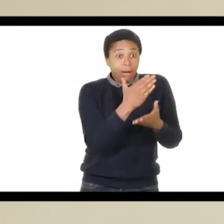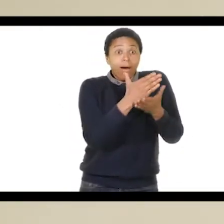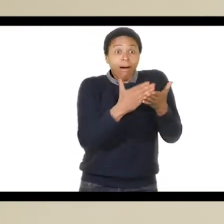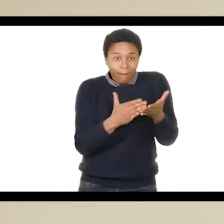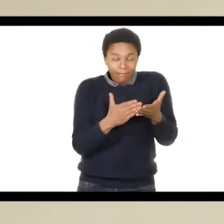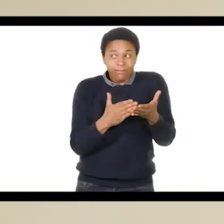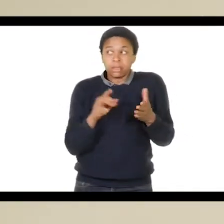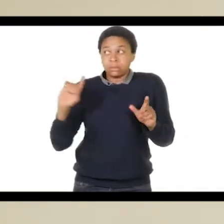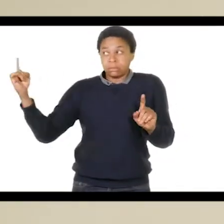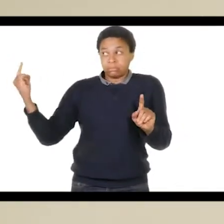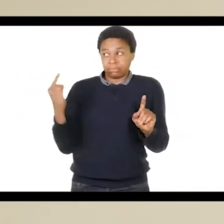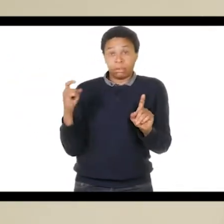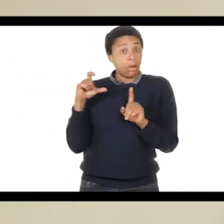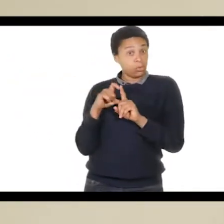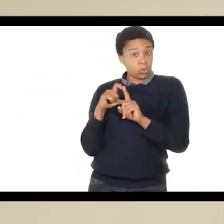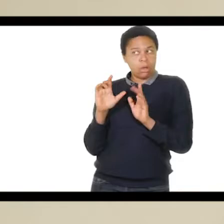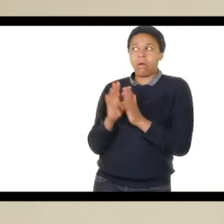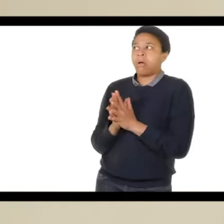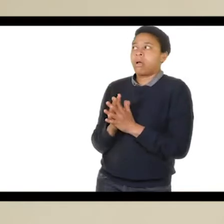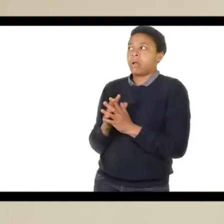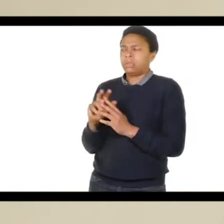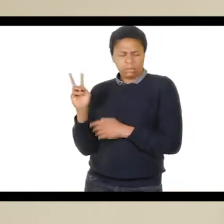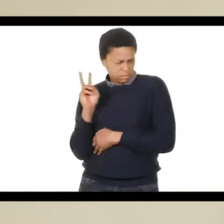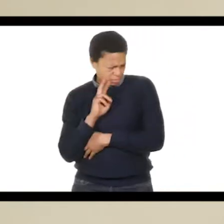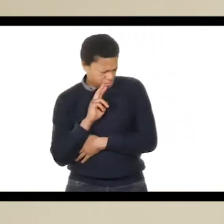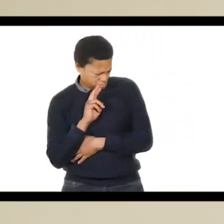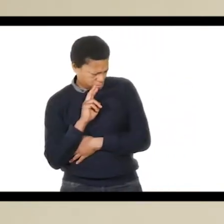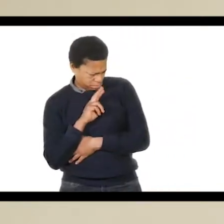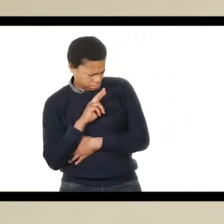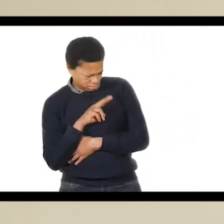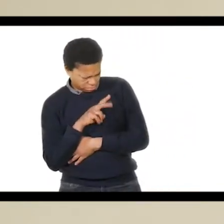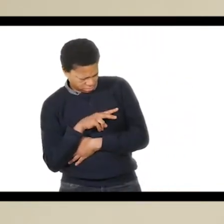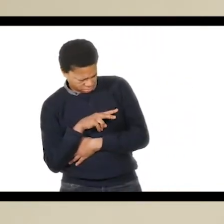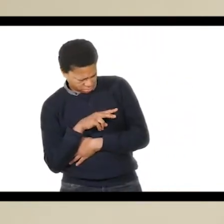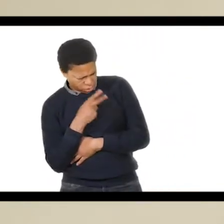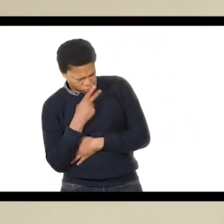about half of it when she come in the back door. And so, she looked at the bottle of wine